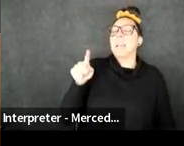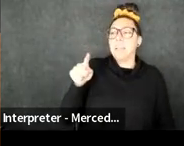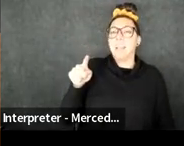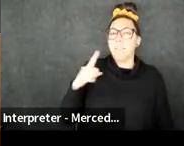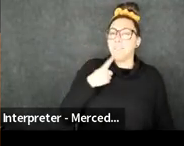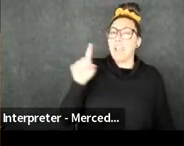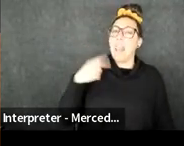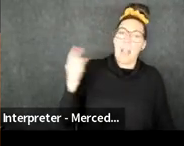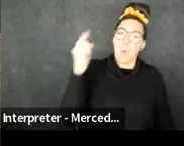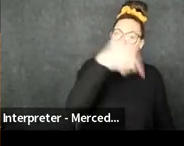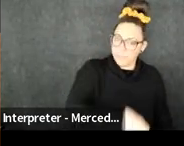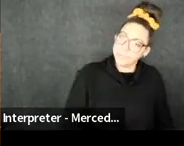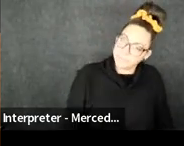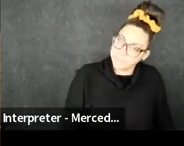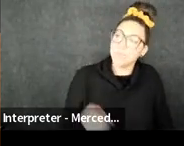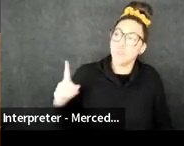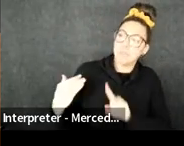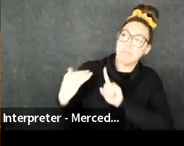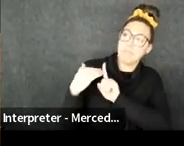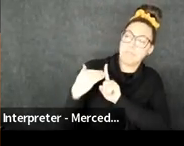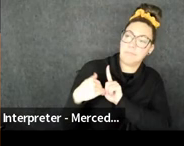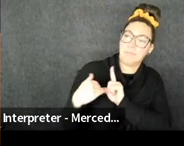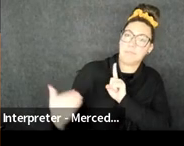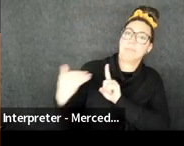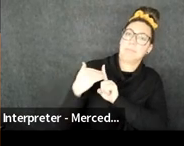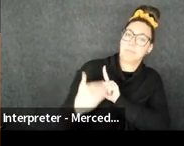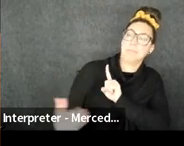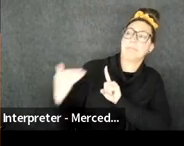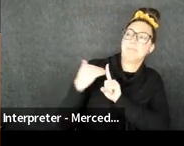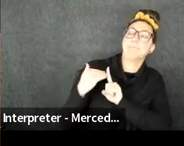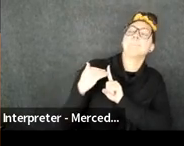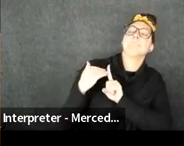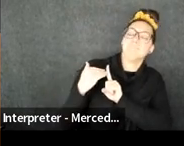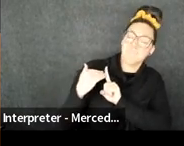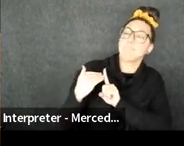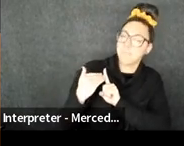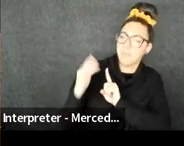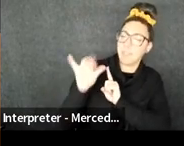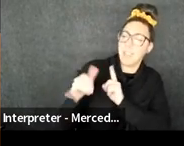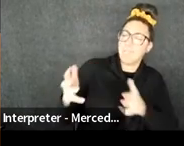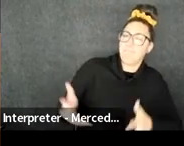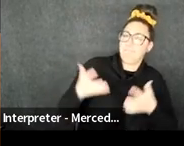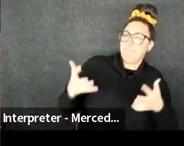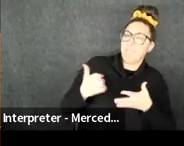So that for me was just was was really upbringing for me, for someone to think in just like that.